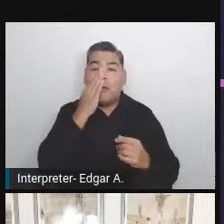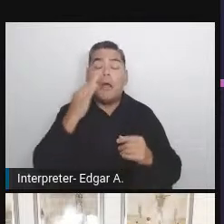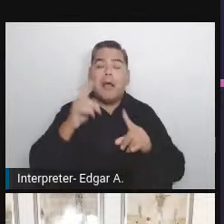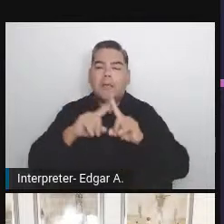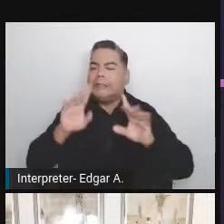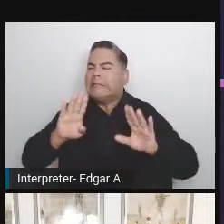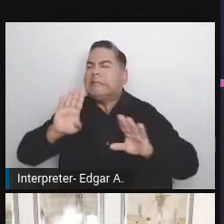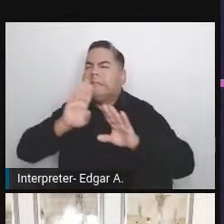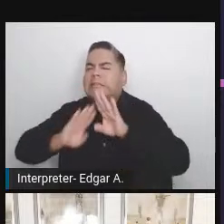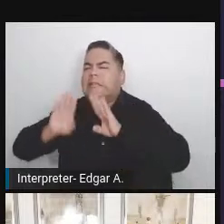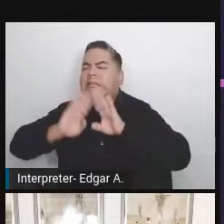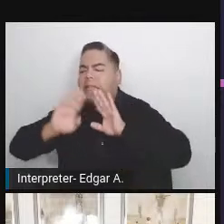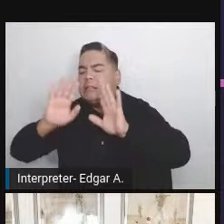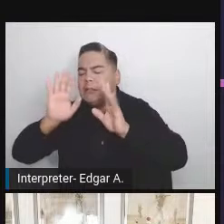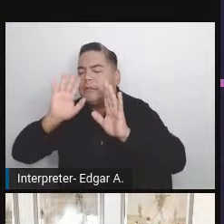website has 100 errors, that is not something good but after